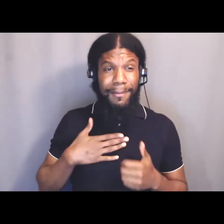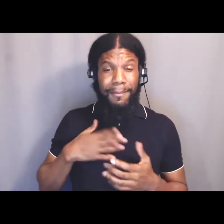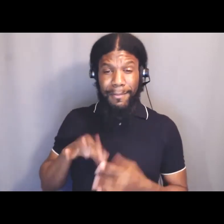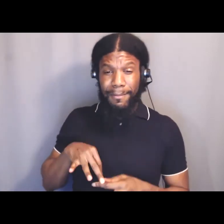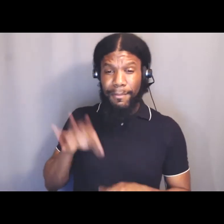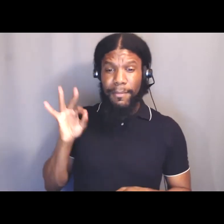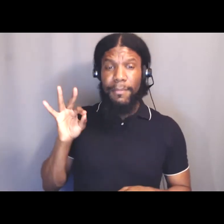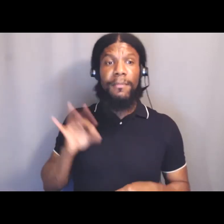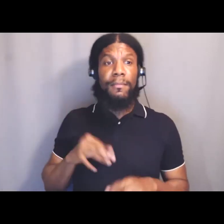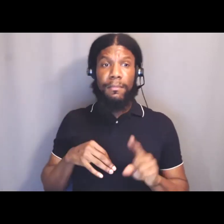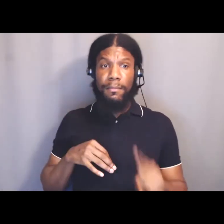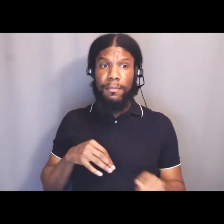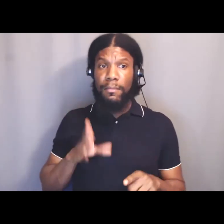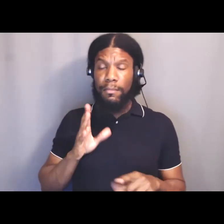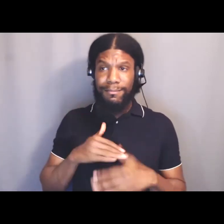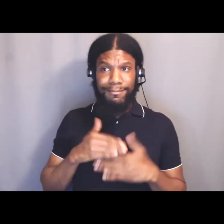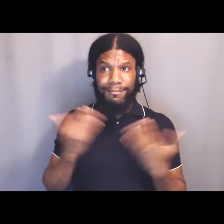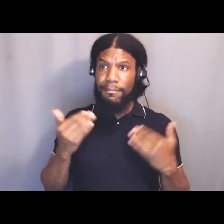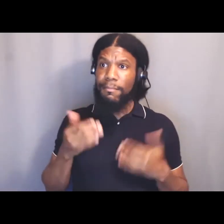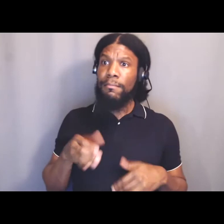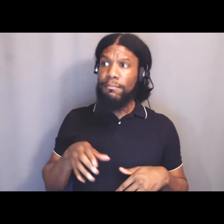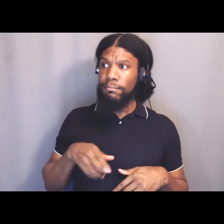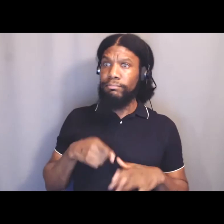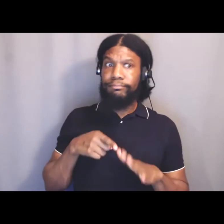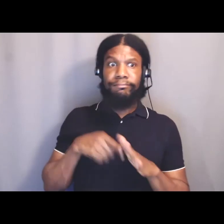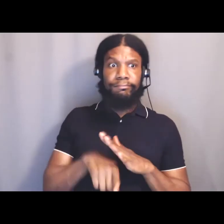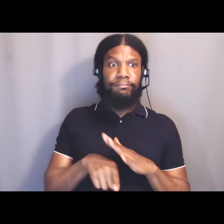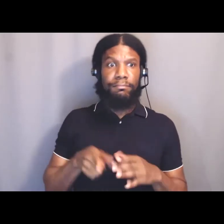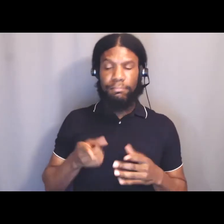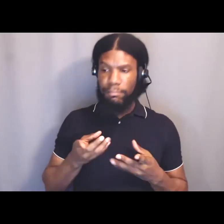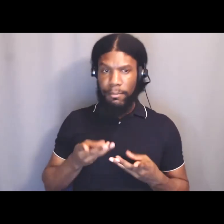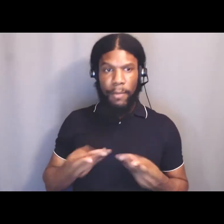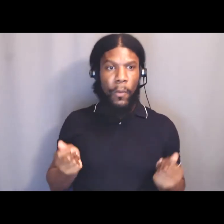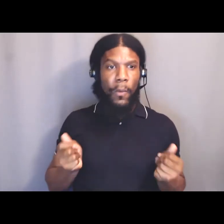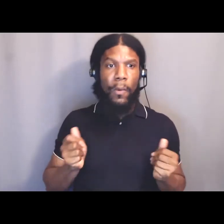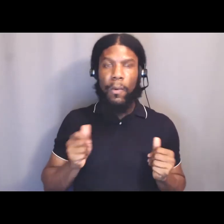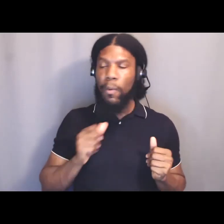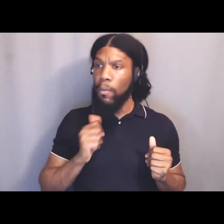I think often about Fannie Lou Hamer and the way in which they tried everything that they could